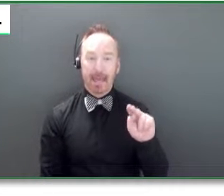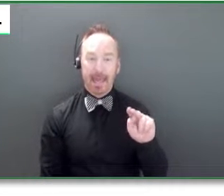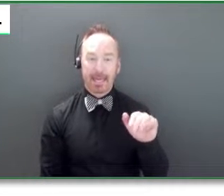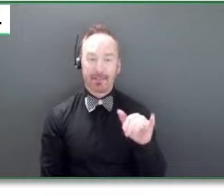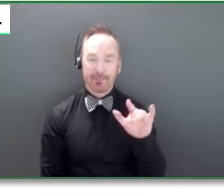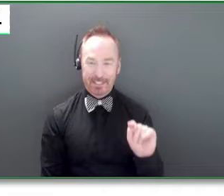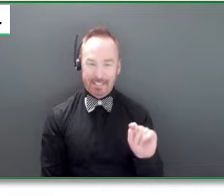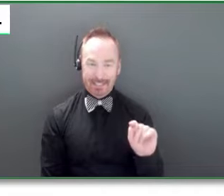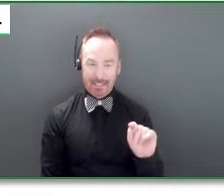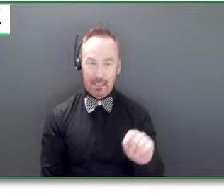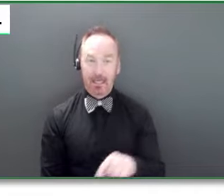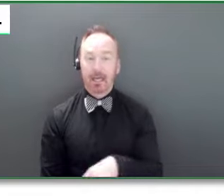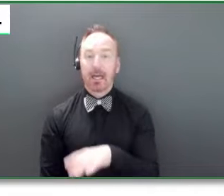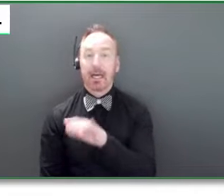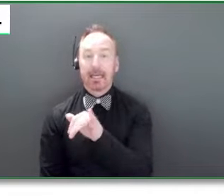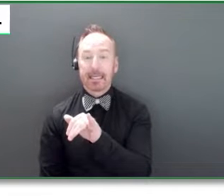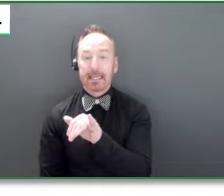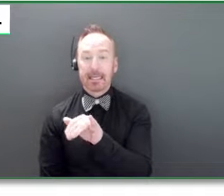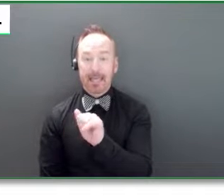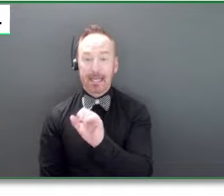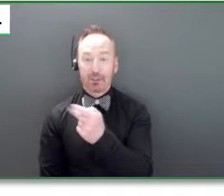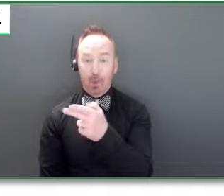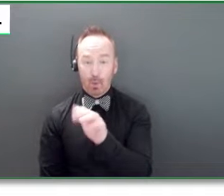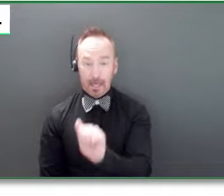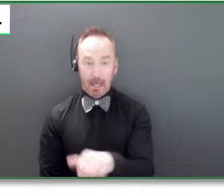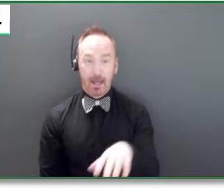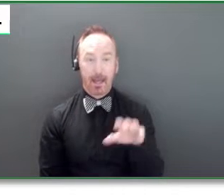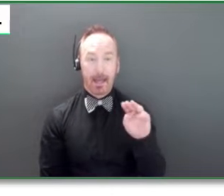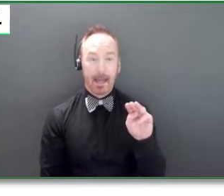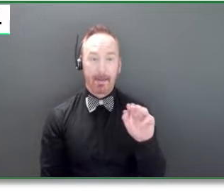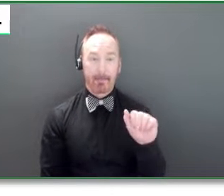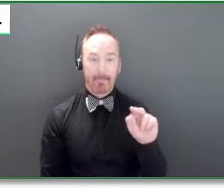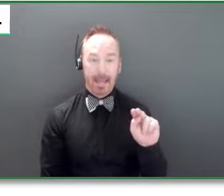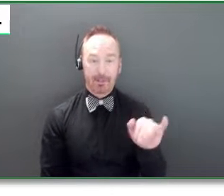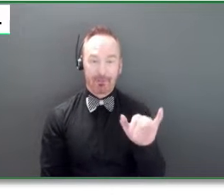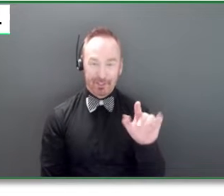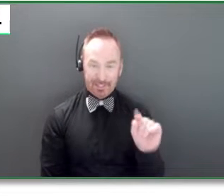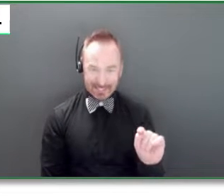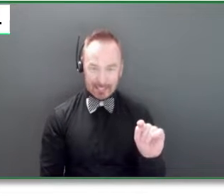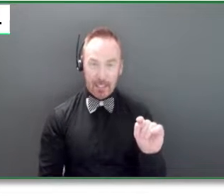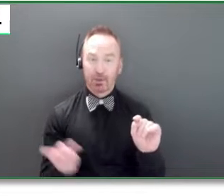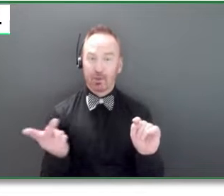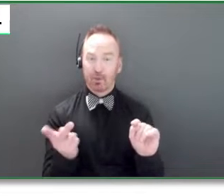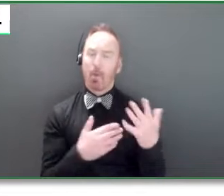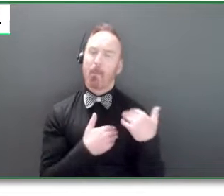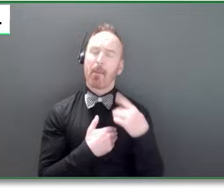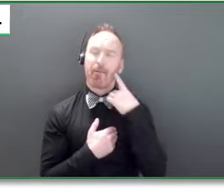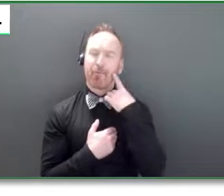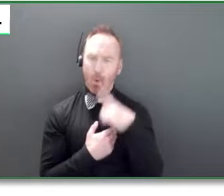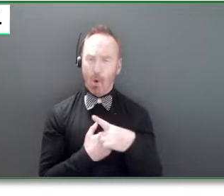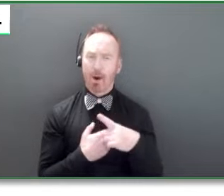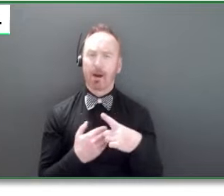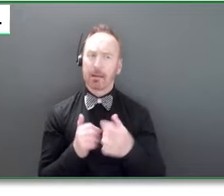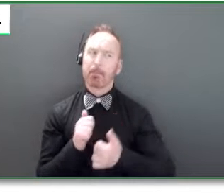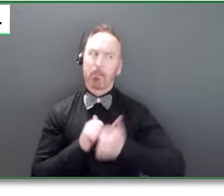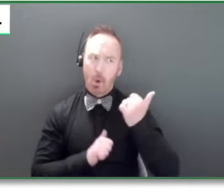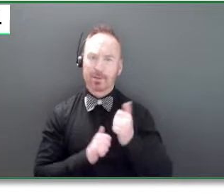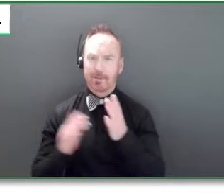for the overall organization of most of the work that was involved here in getting this conference to happen. I think most of the presenters would